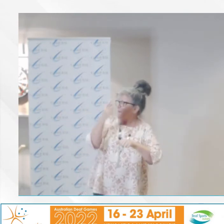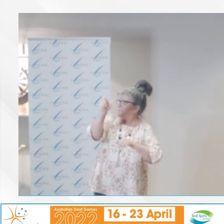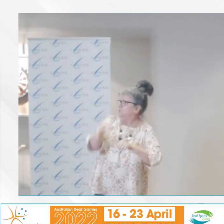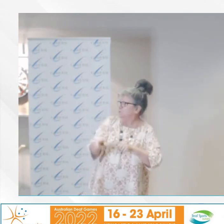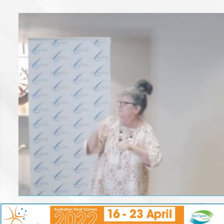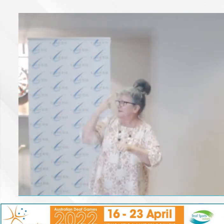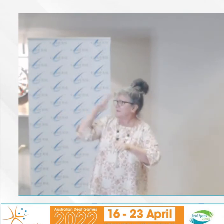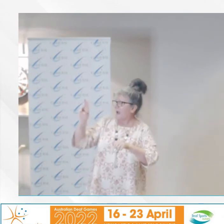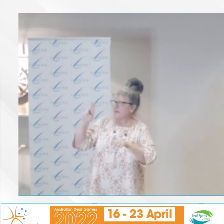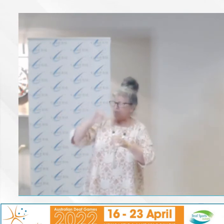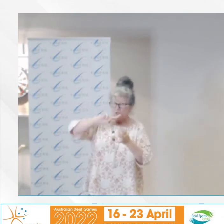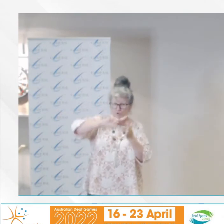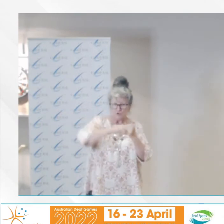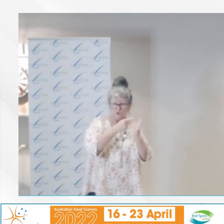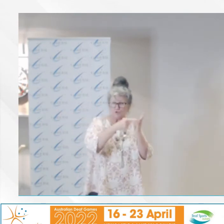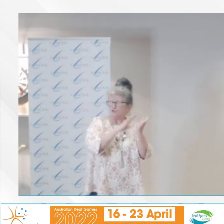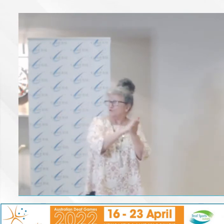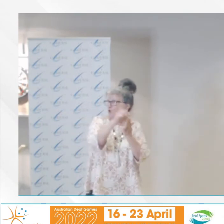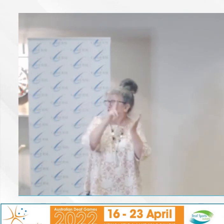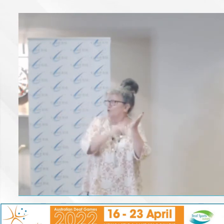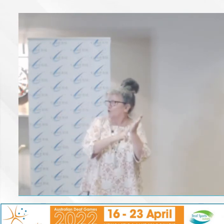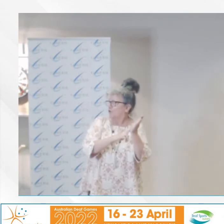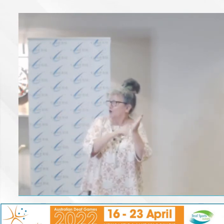i know a person their name is john